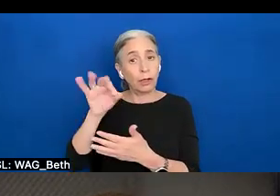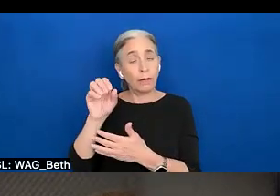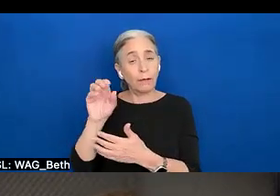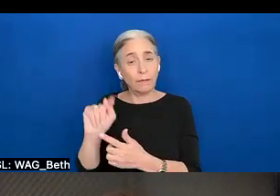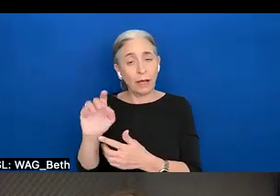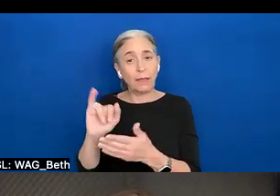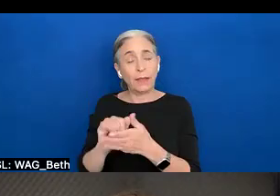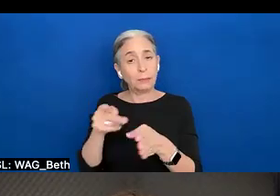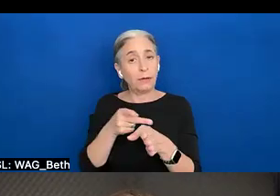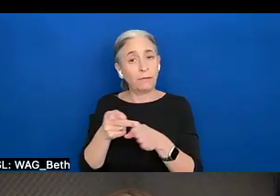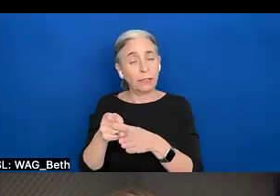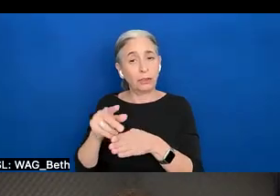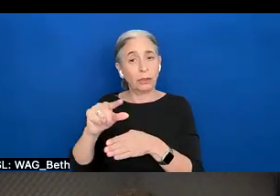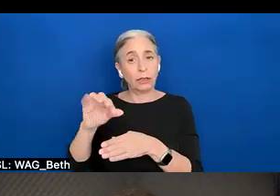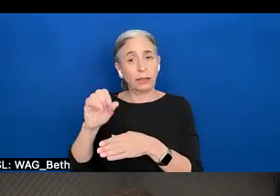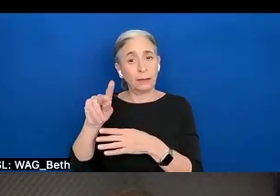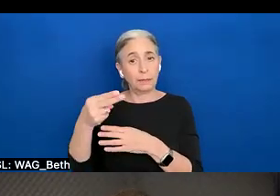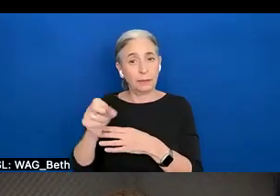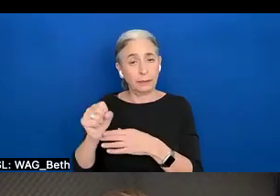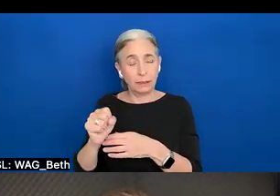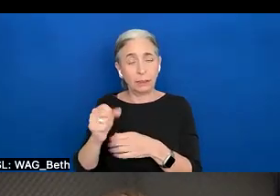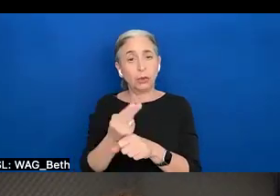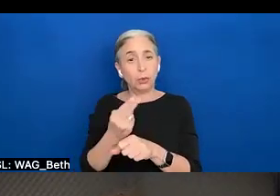professional glyphs, to use glyphs professionally, to